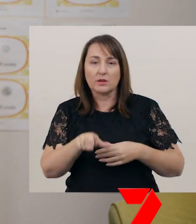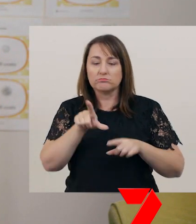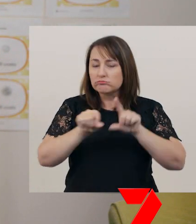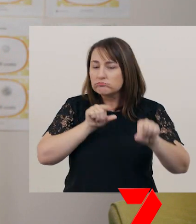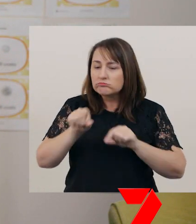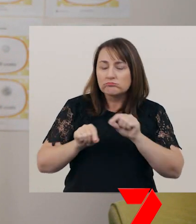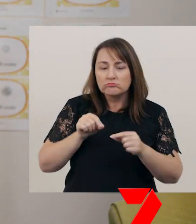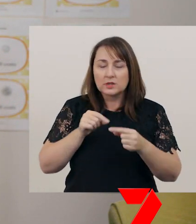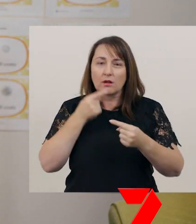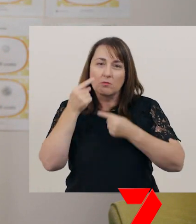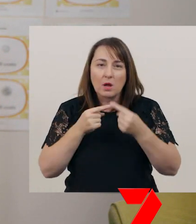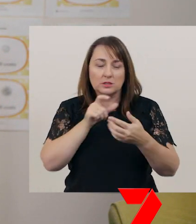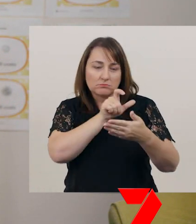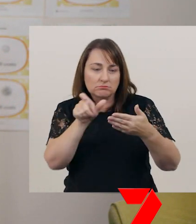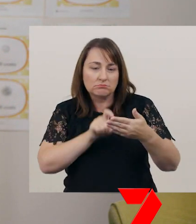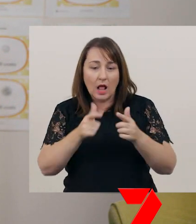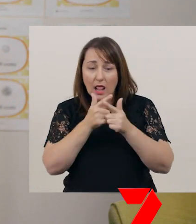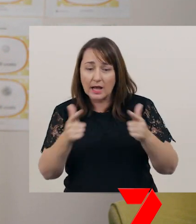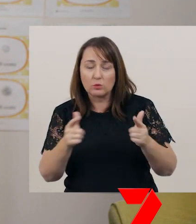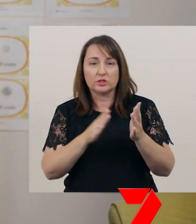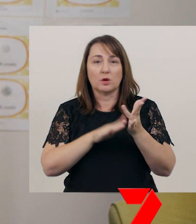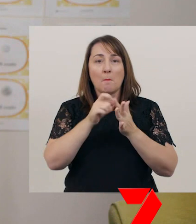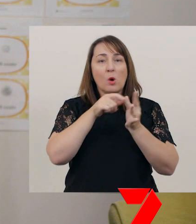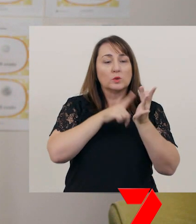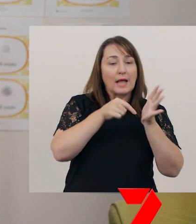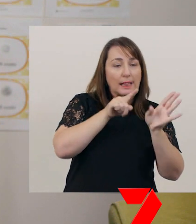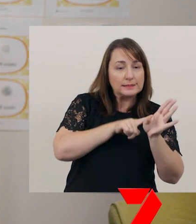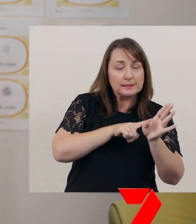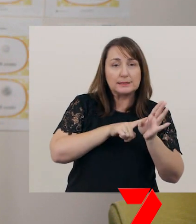Modality, emphasis, and repetition are all strategies authors may use,